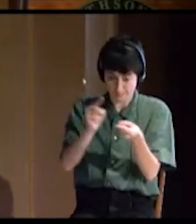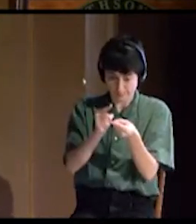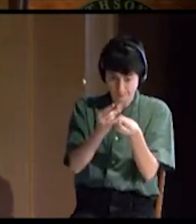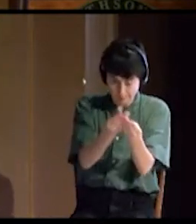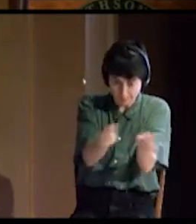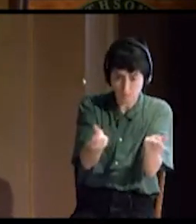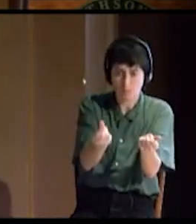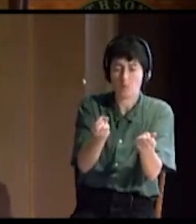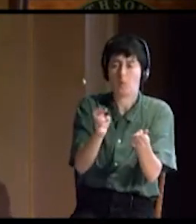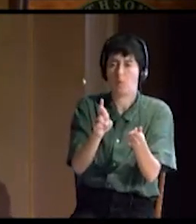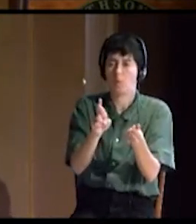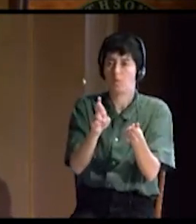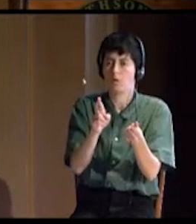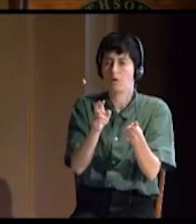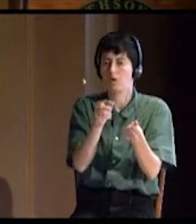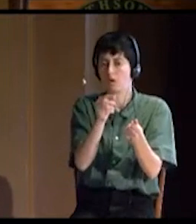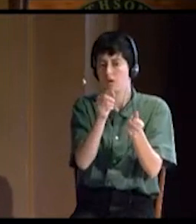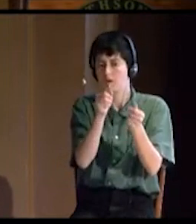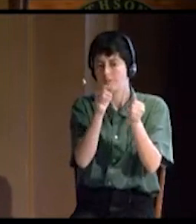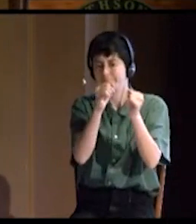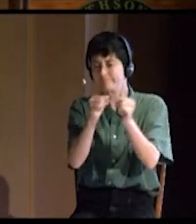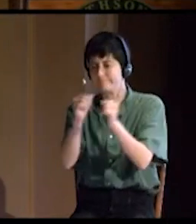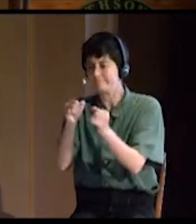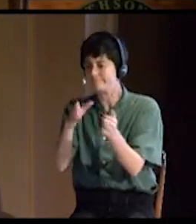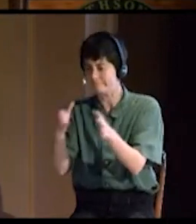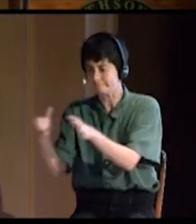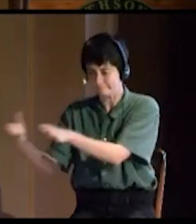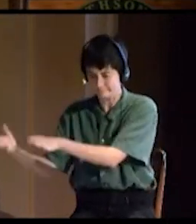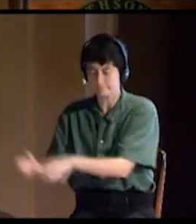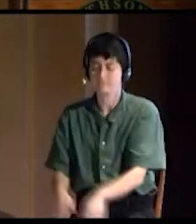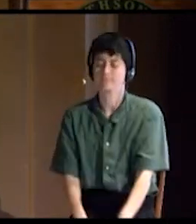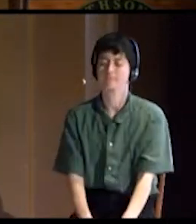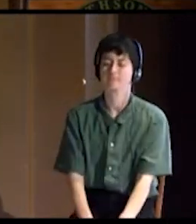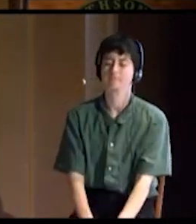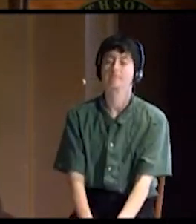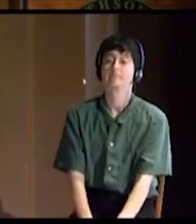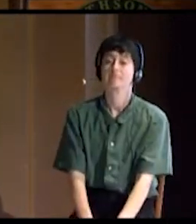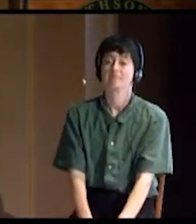that have moved and/or adapted to changing climates. These species and lineages can tell us